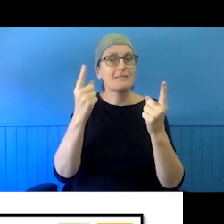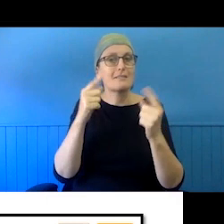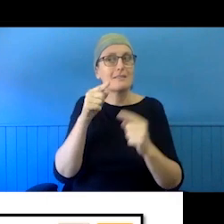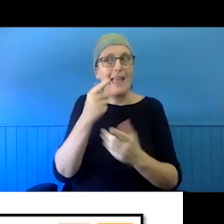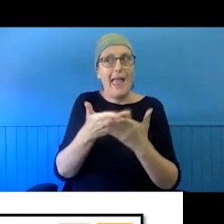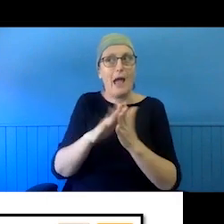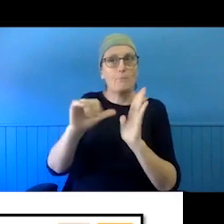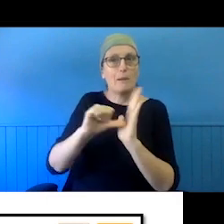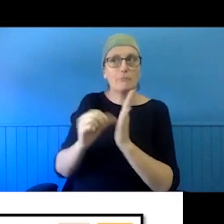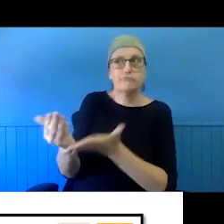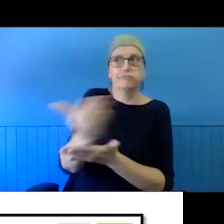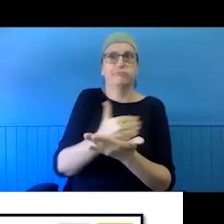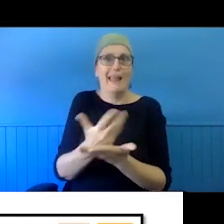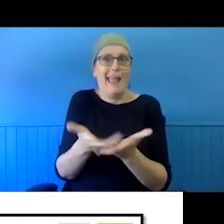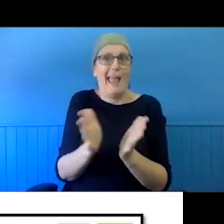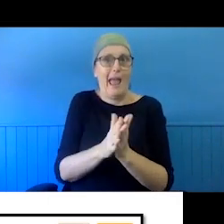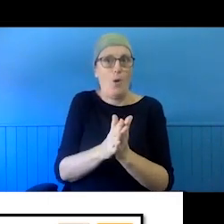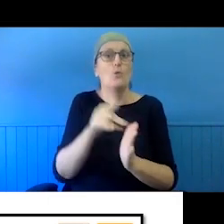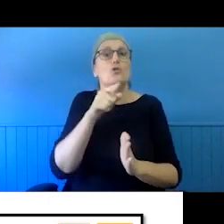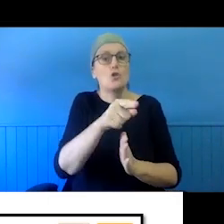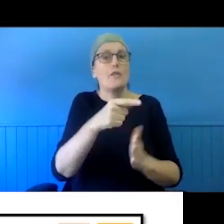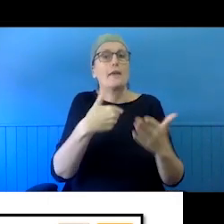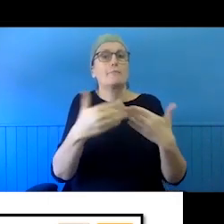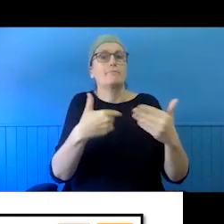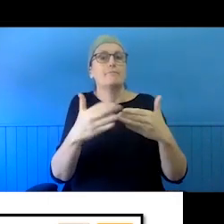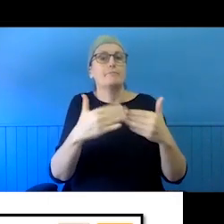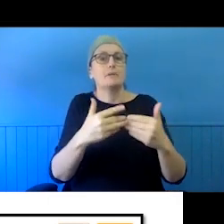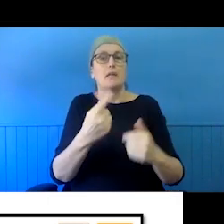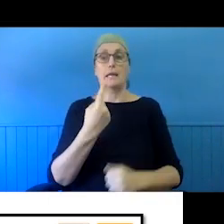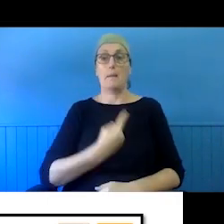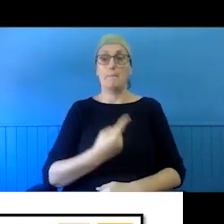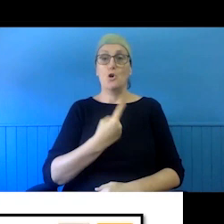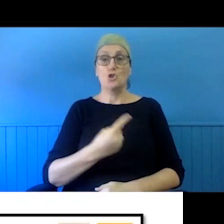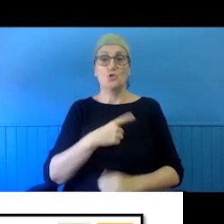collect that money. They set up personal fundraisers where you can raise money for a personal cause - that could be your creative activity